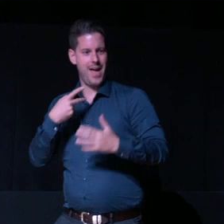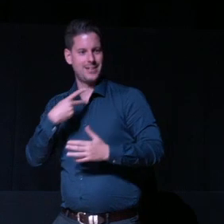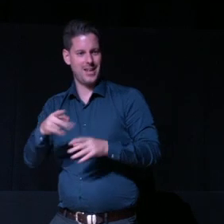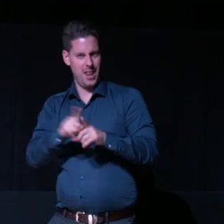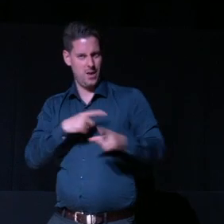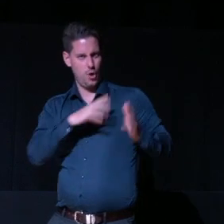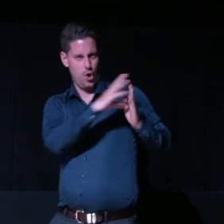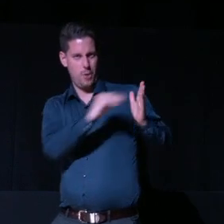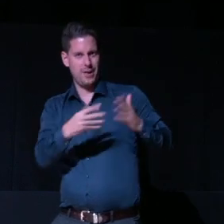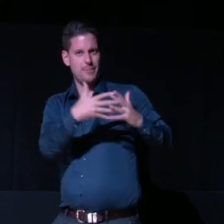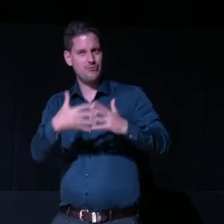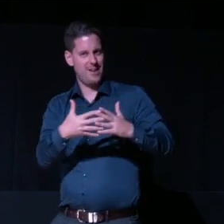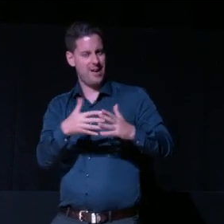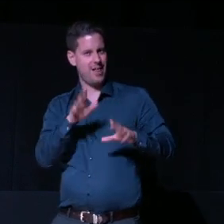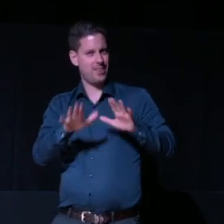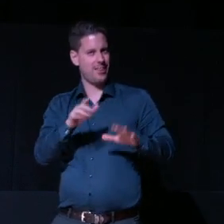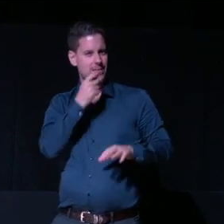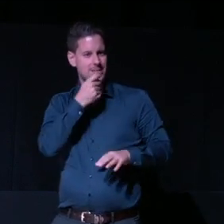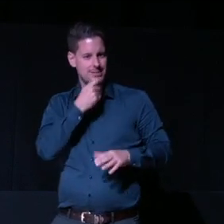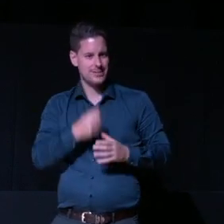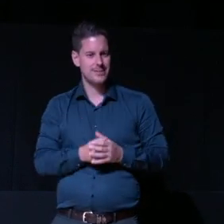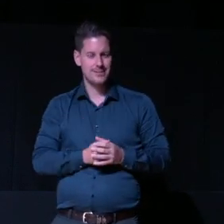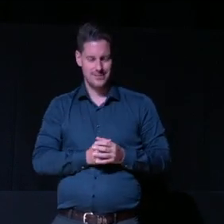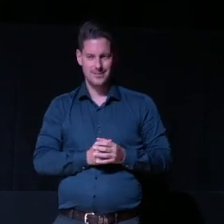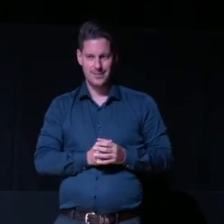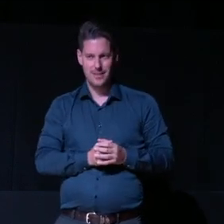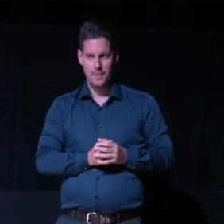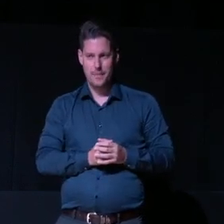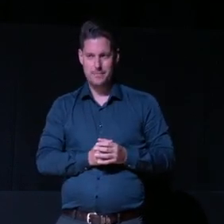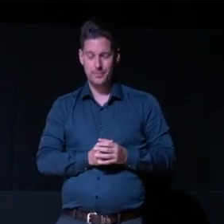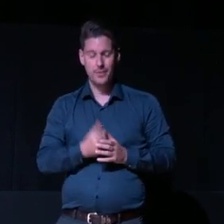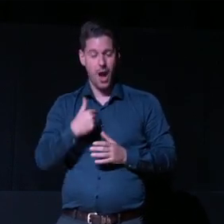I still hold faithful that Australia is a little